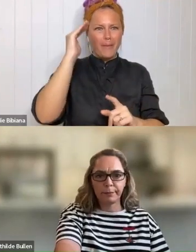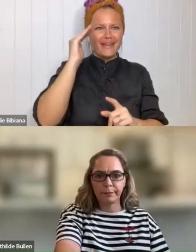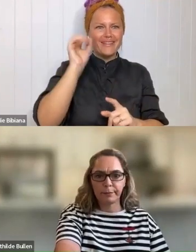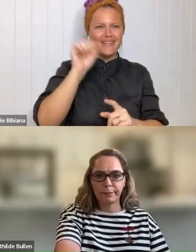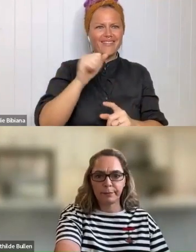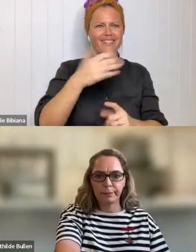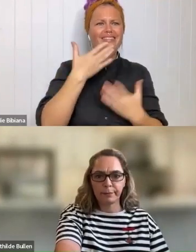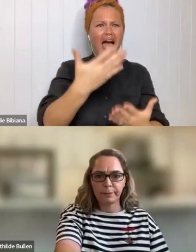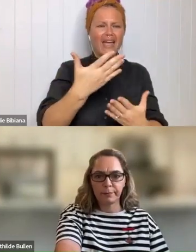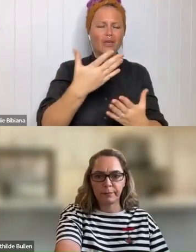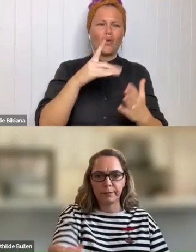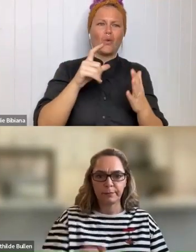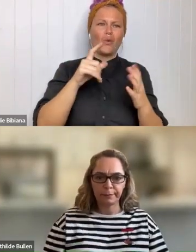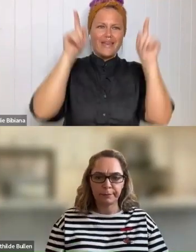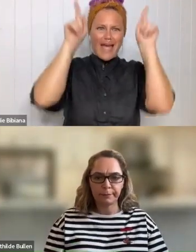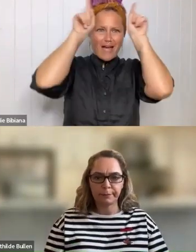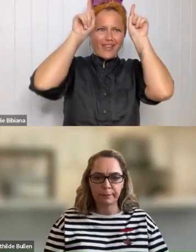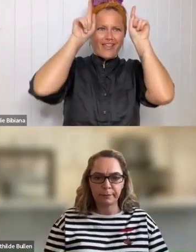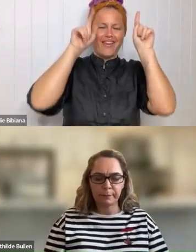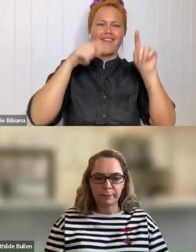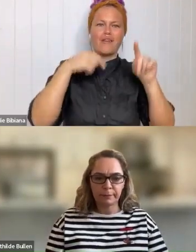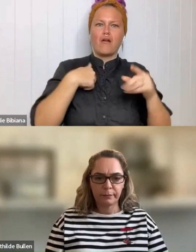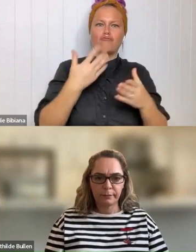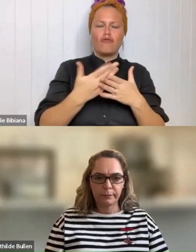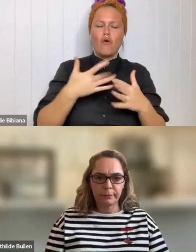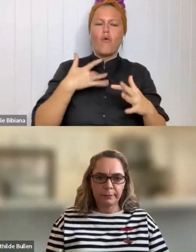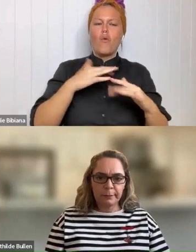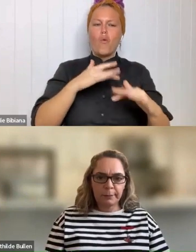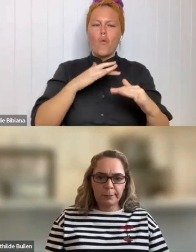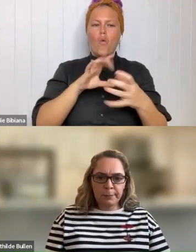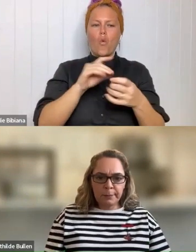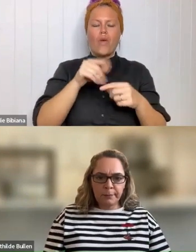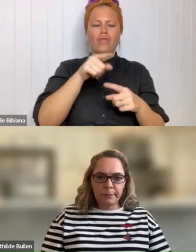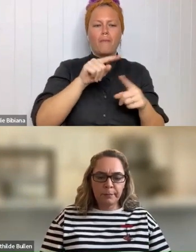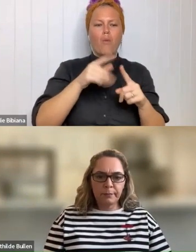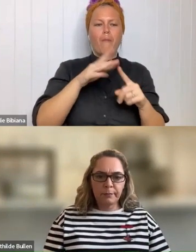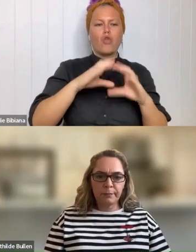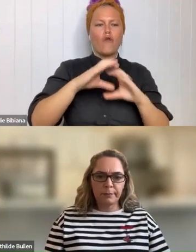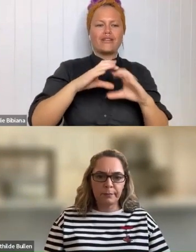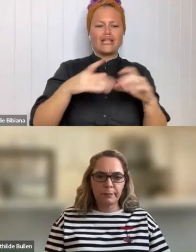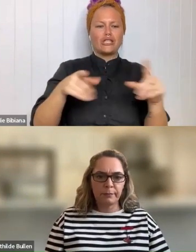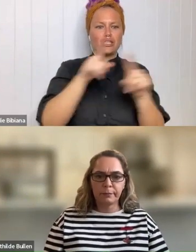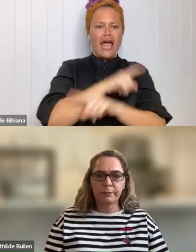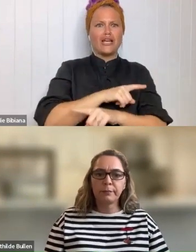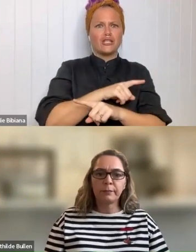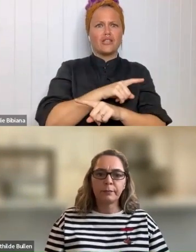much, Caroline. And I really resonated with your point about how the conversation really changes when people with lived